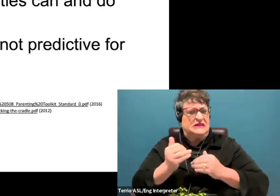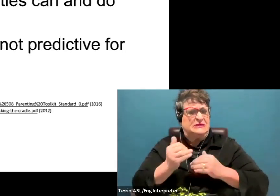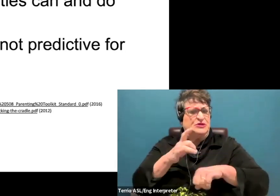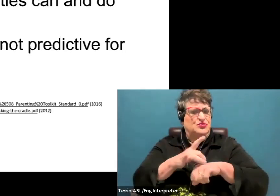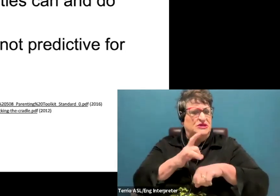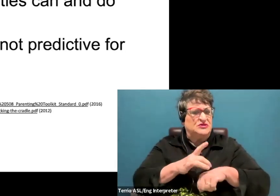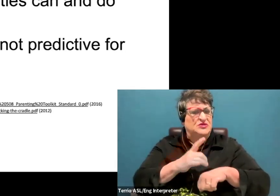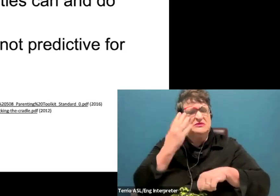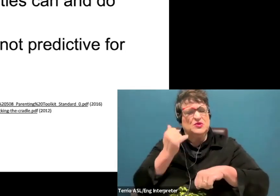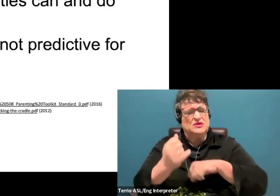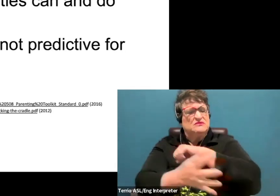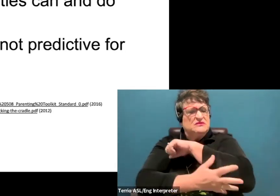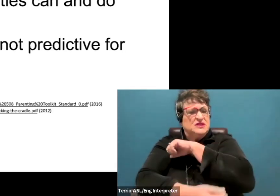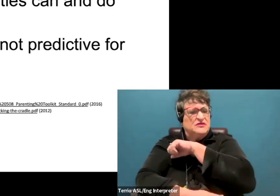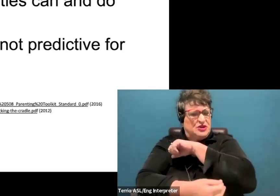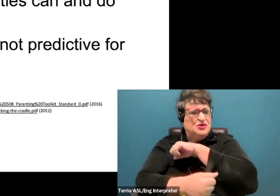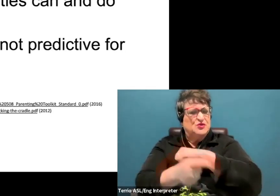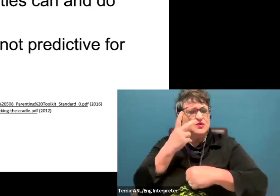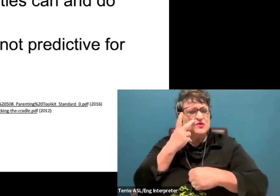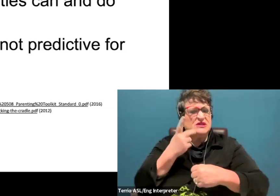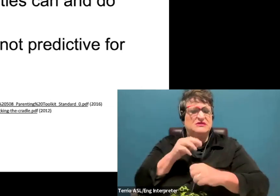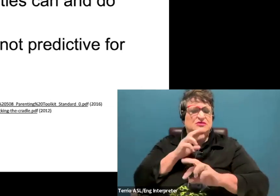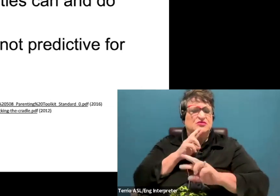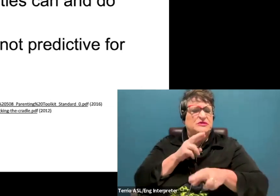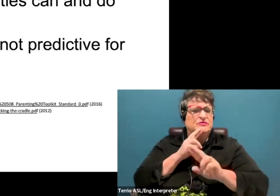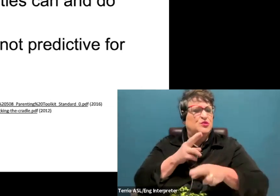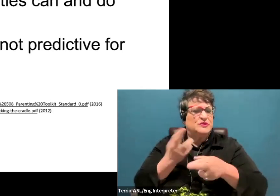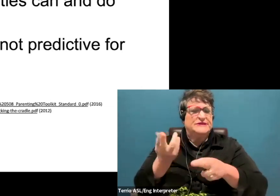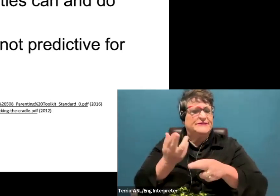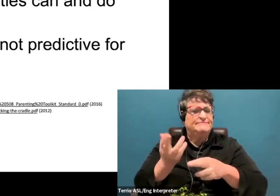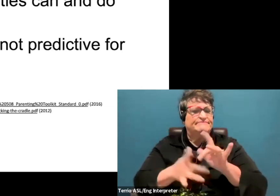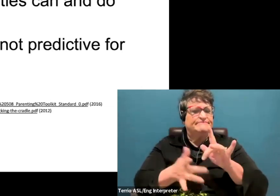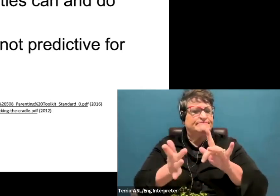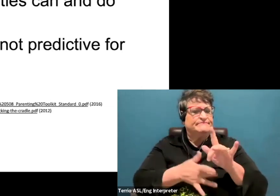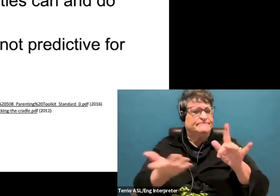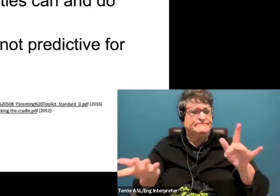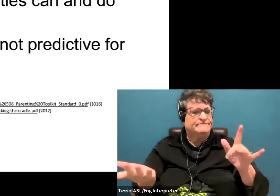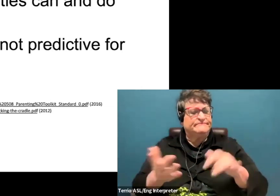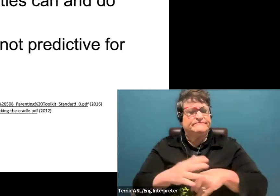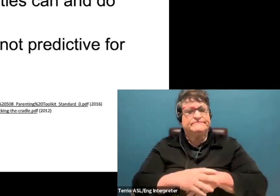you might see higher reporting and neglect. Next slide, please.